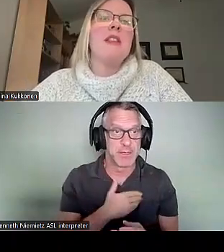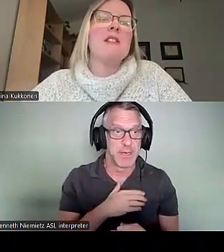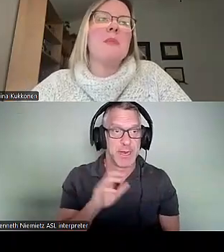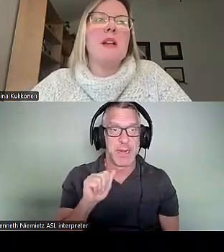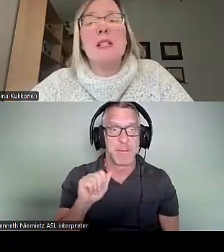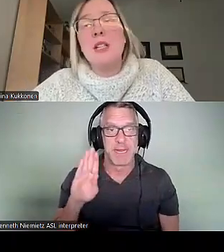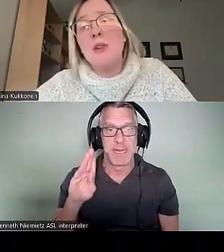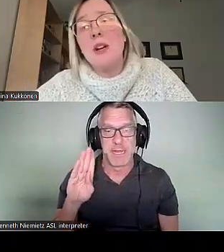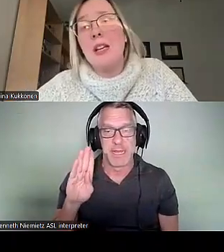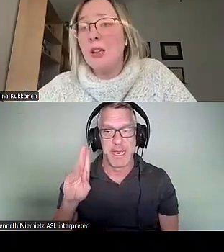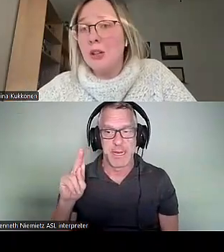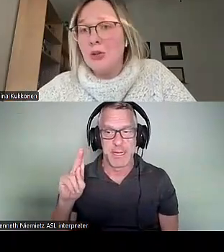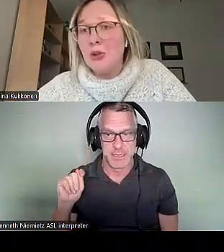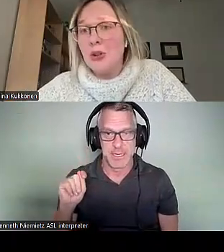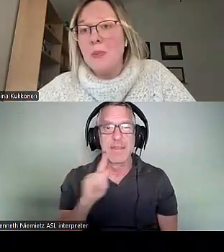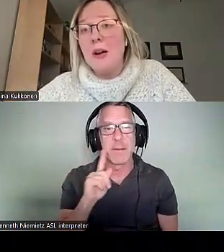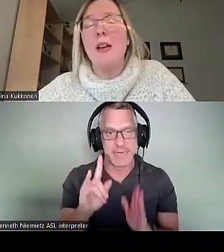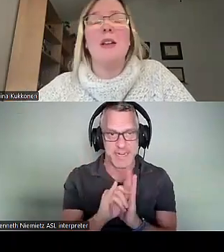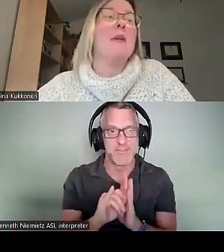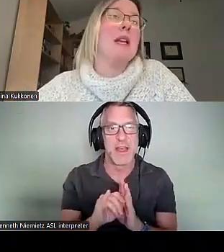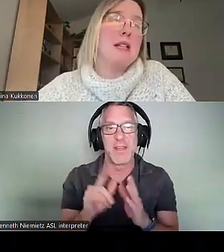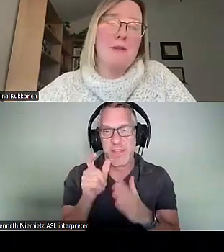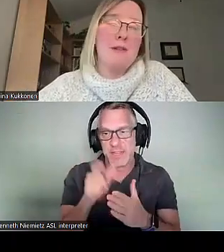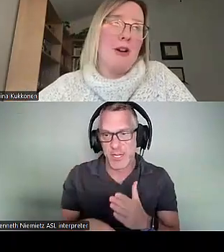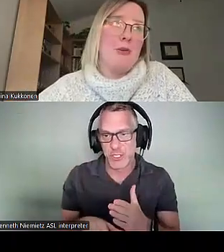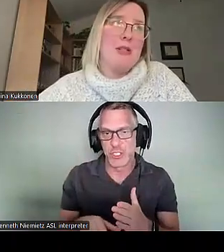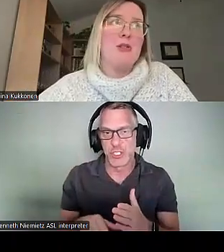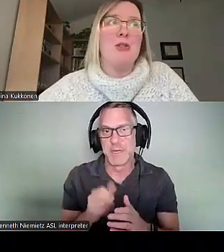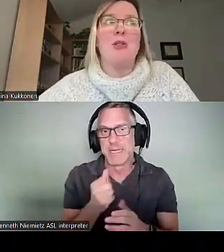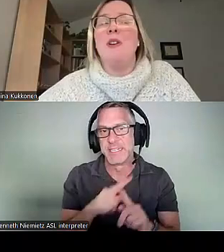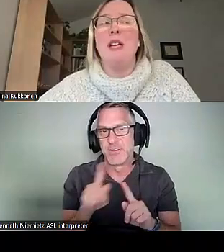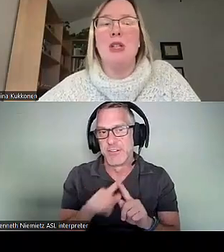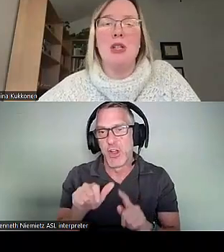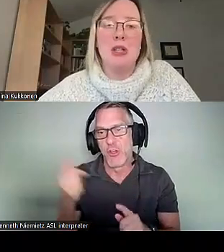These have been identified in the literature by many different other researchers who've engaged in